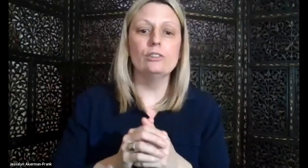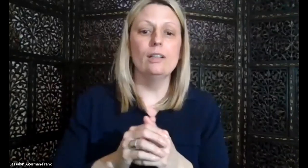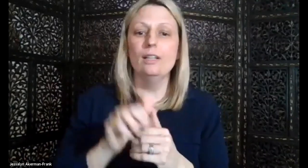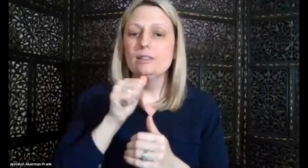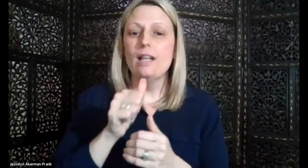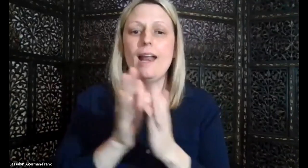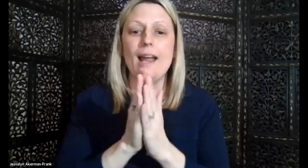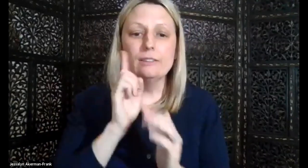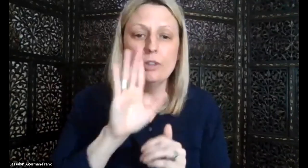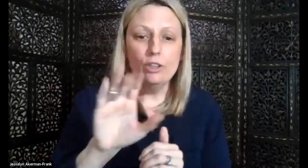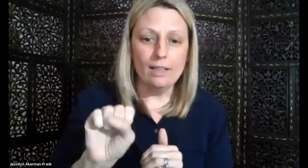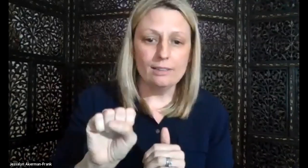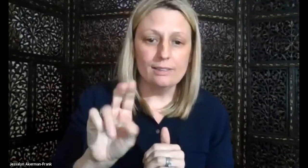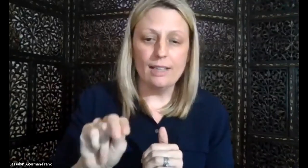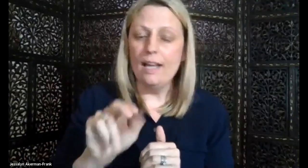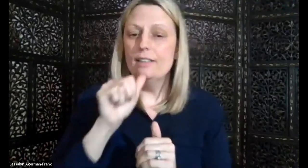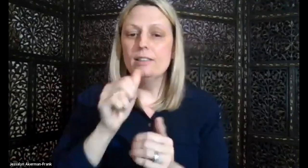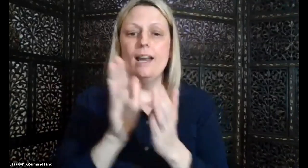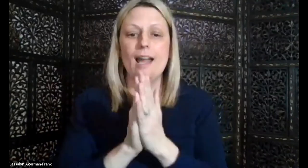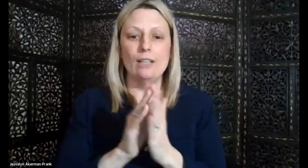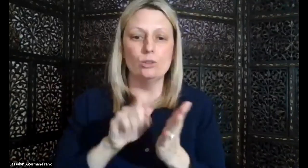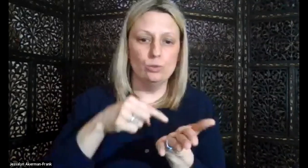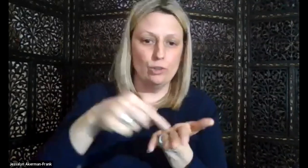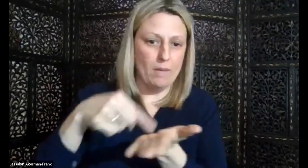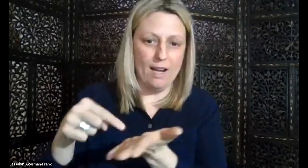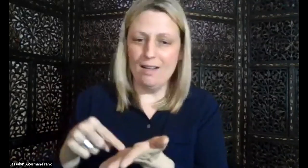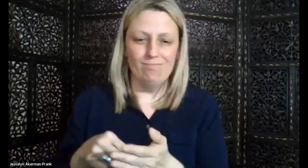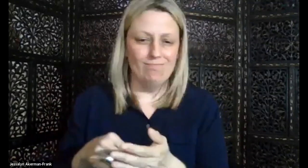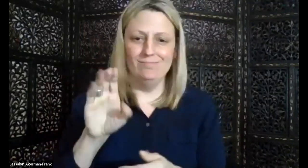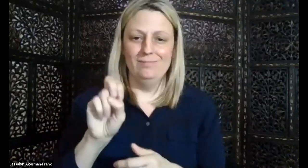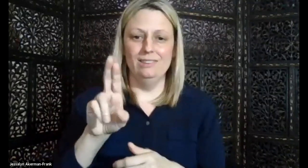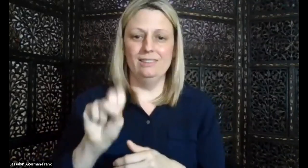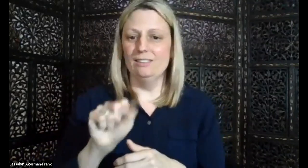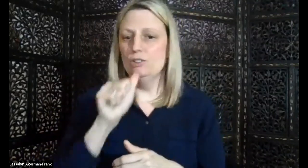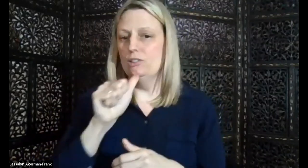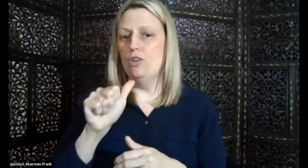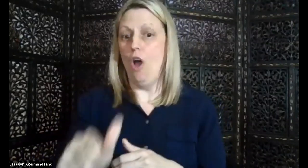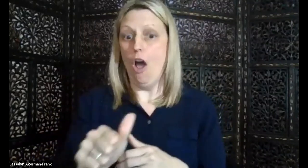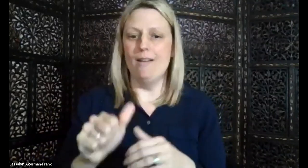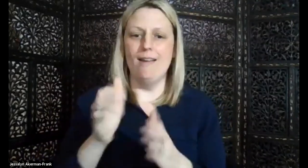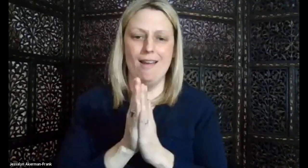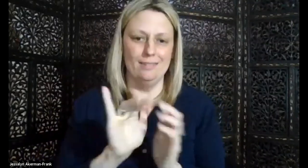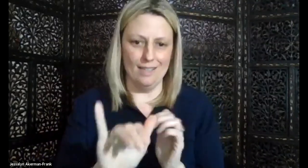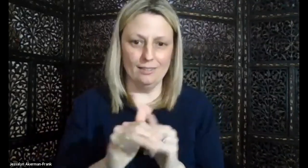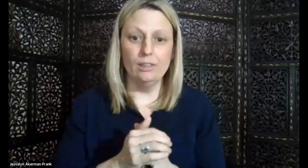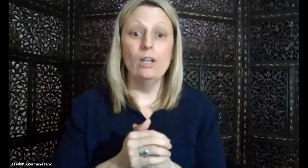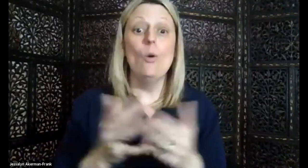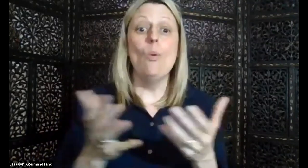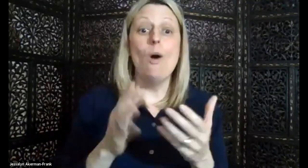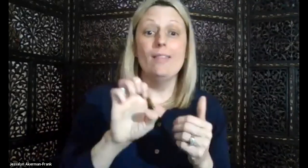joined us here today. This is an extreme important thing. We want to emphasize the census will not ask for your credit card